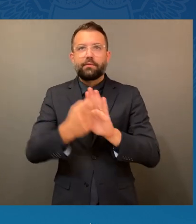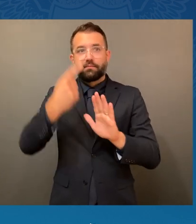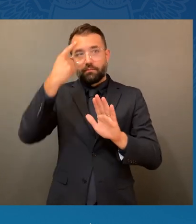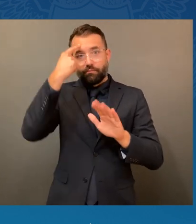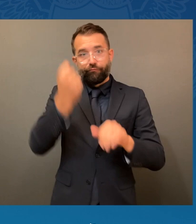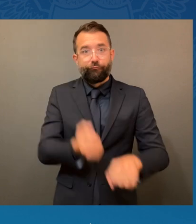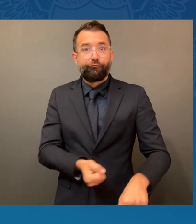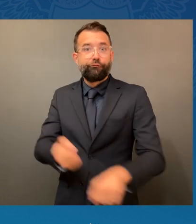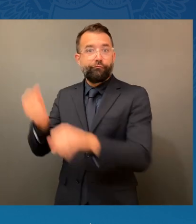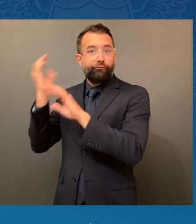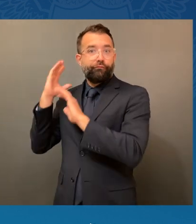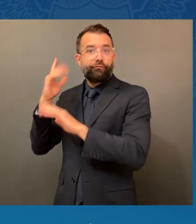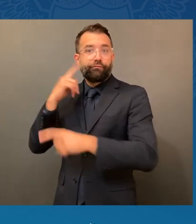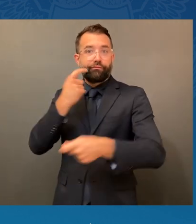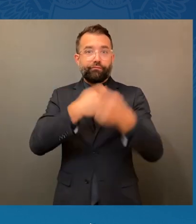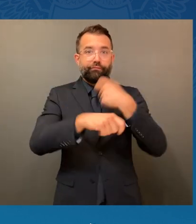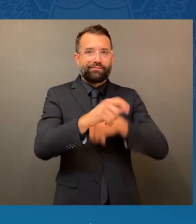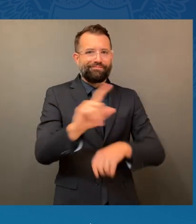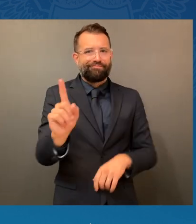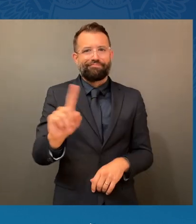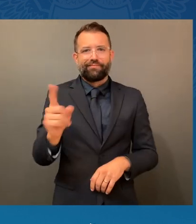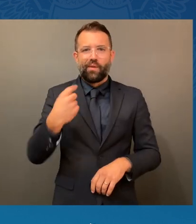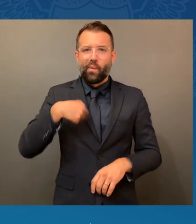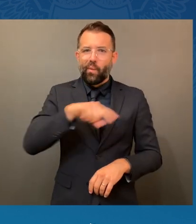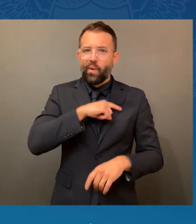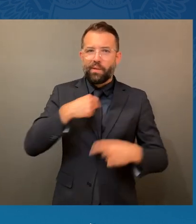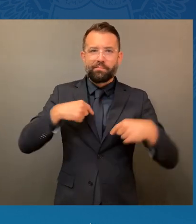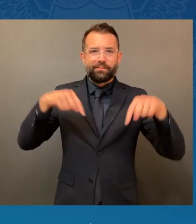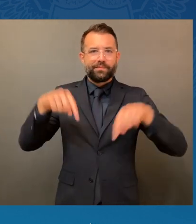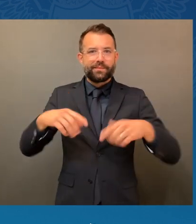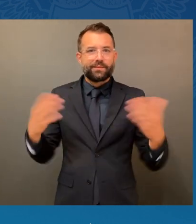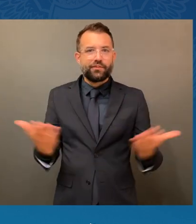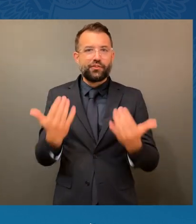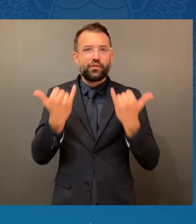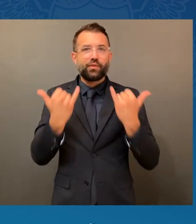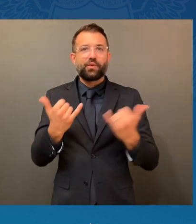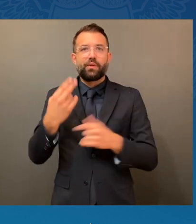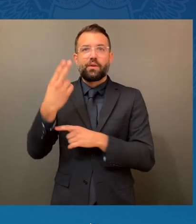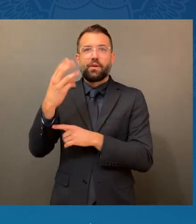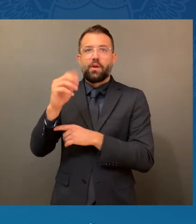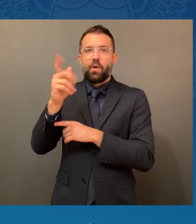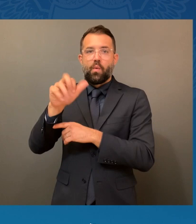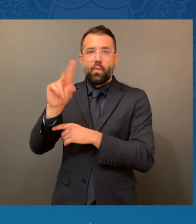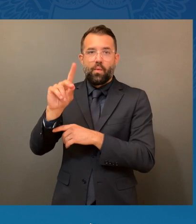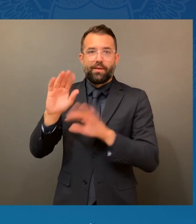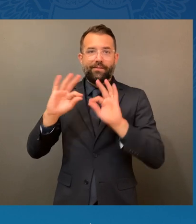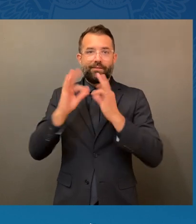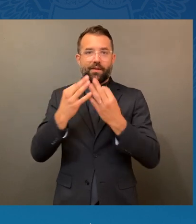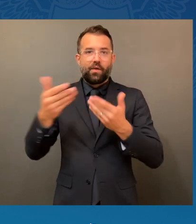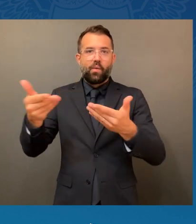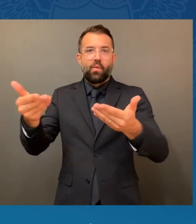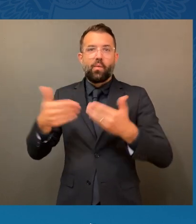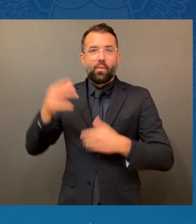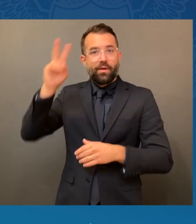Today, the Howard family welcomes the Vice President of the United States to the finest Arleigh Burke class guided missile destroyer in the Navy.